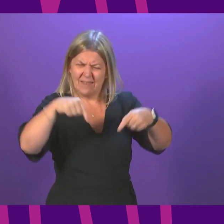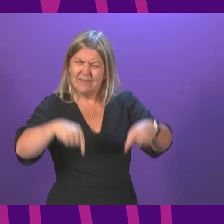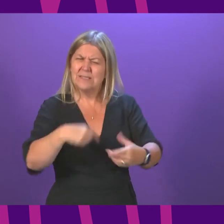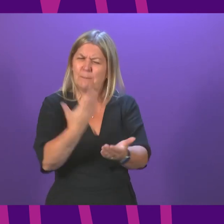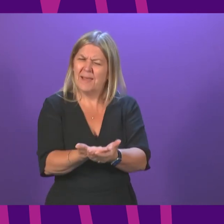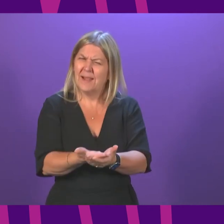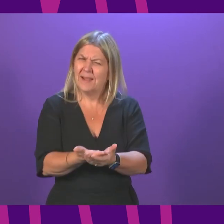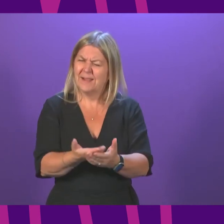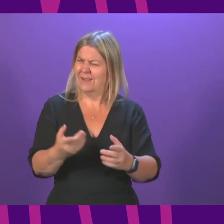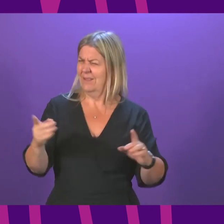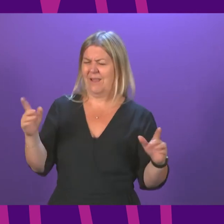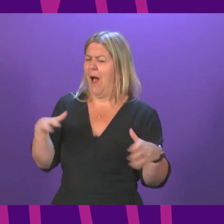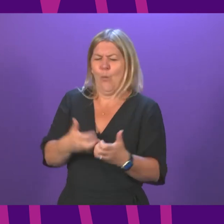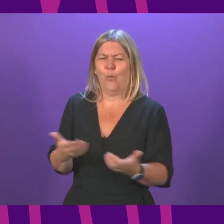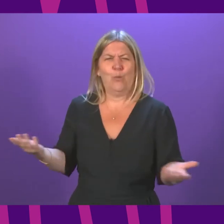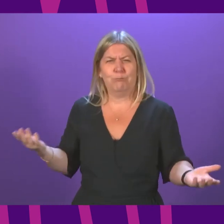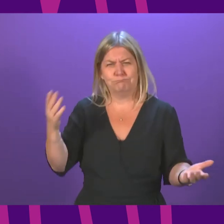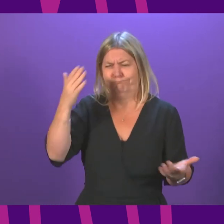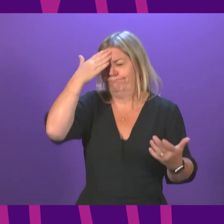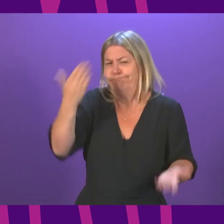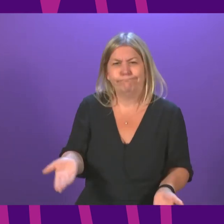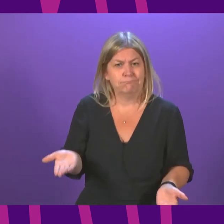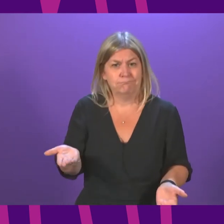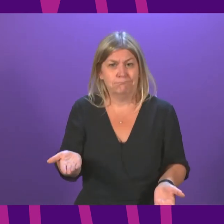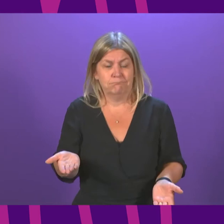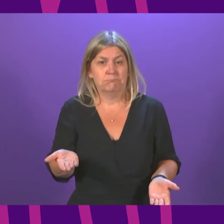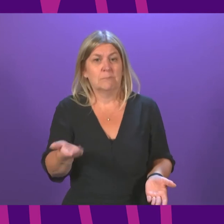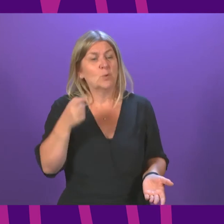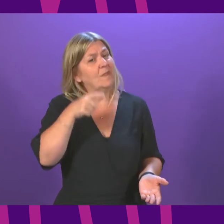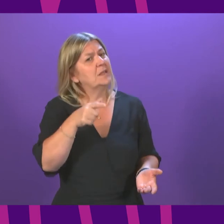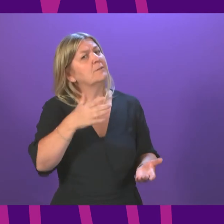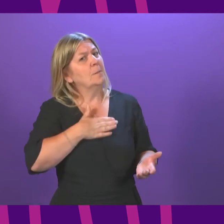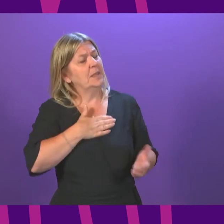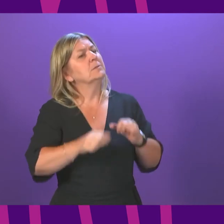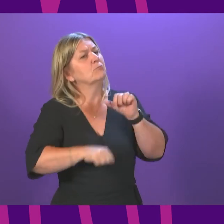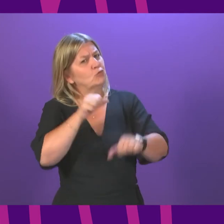any shape or form. To me, it is a process matter. Will the member give way?